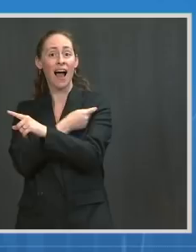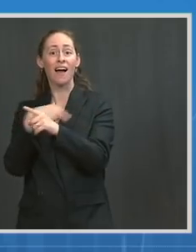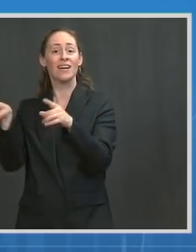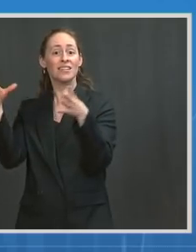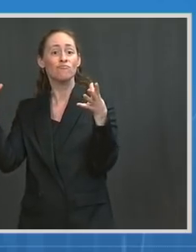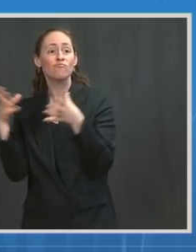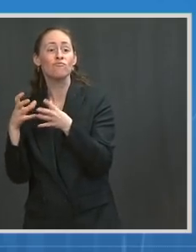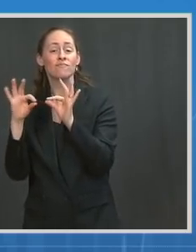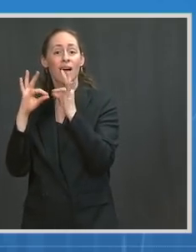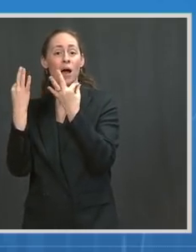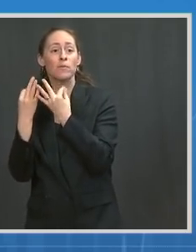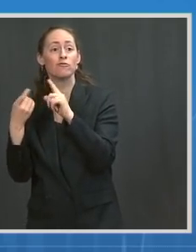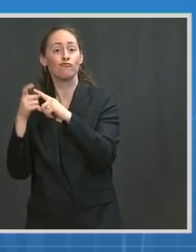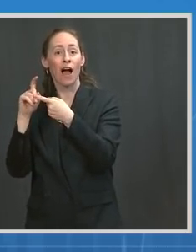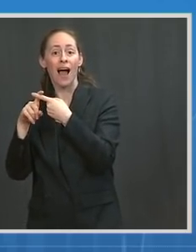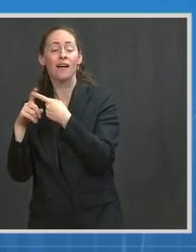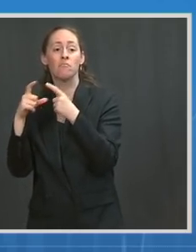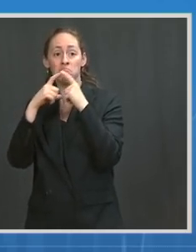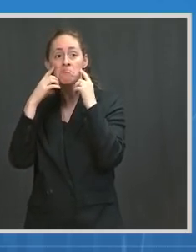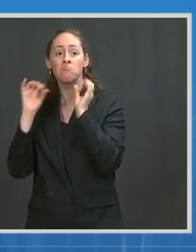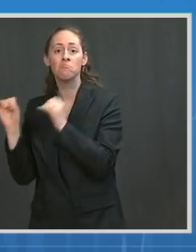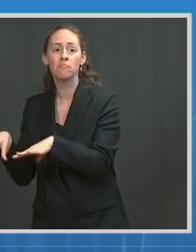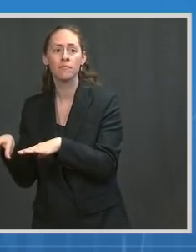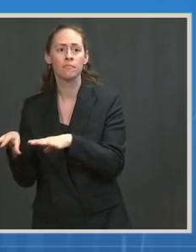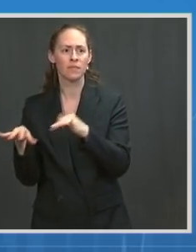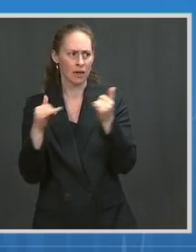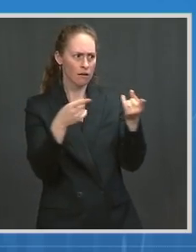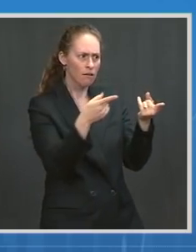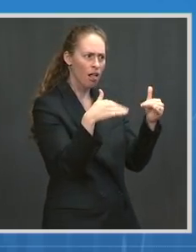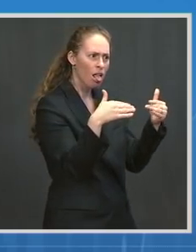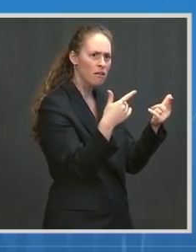And number two, what is the message to businesses, schools, others --